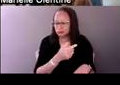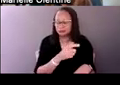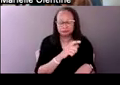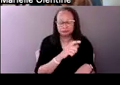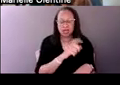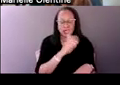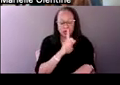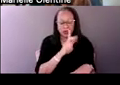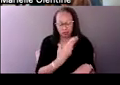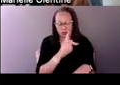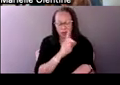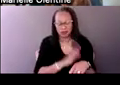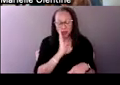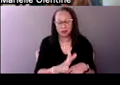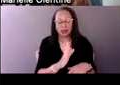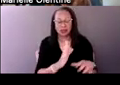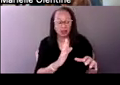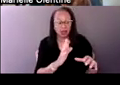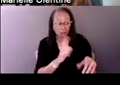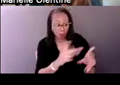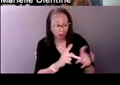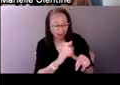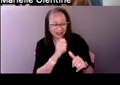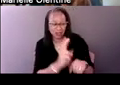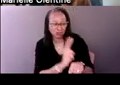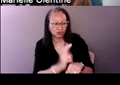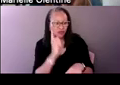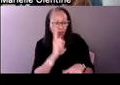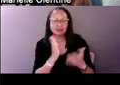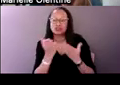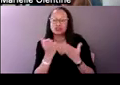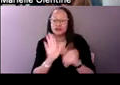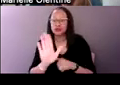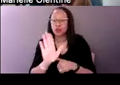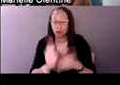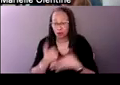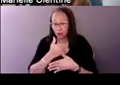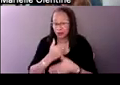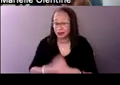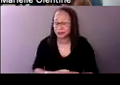FilmFreeway is very North American-heavy. You might have places like Eventival, etc., etc., for later.